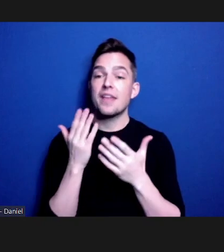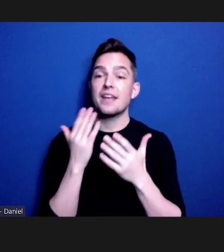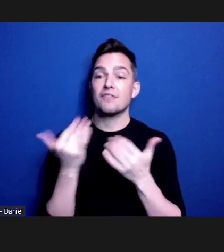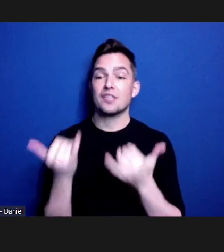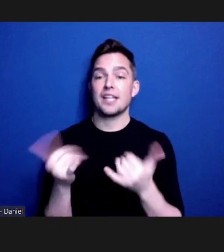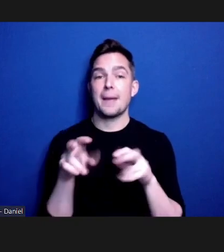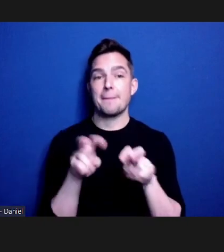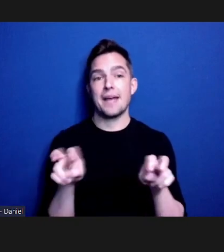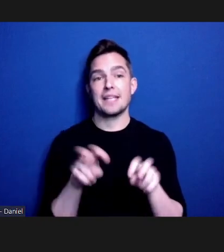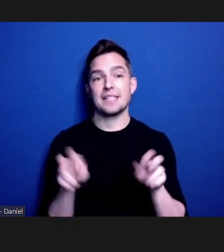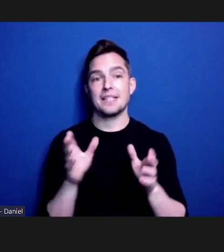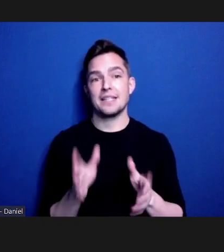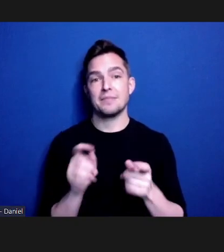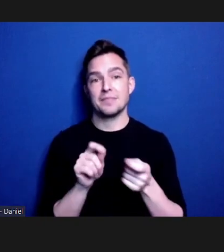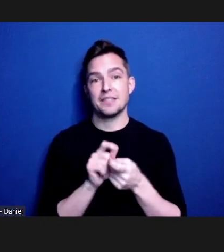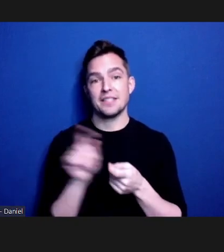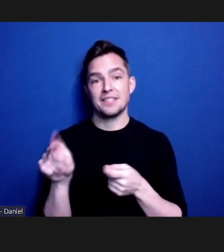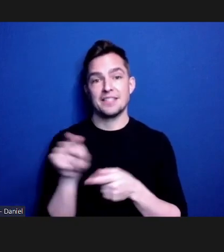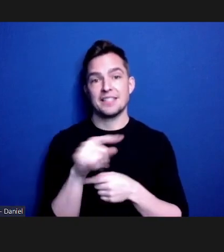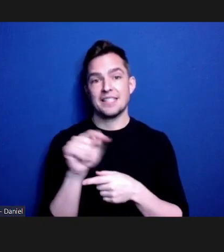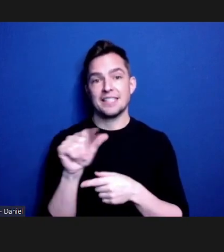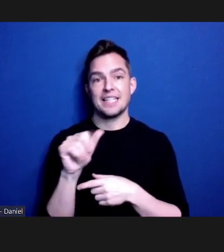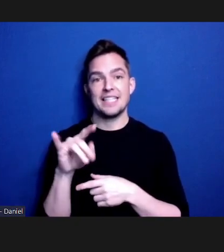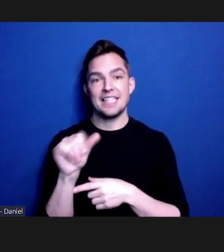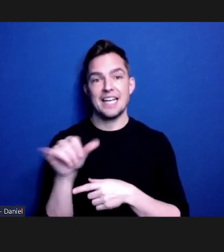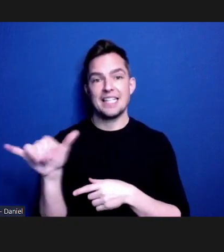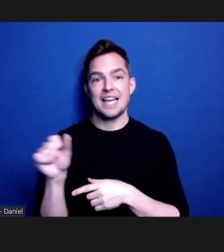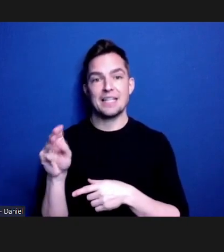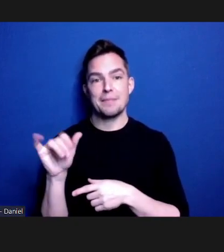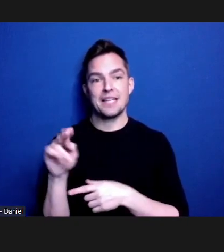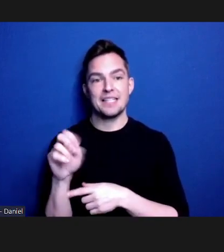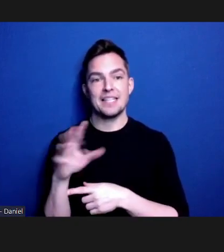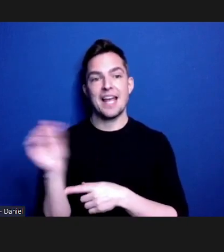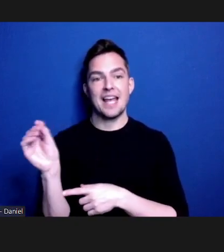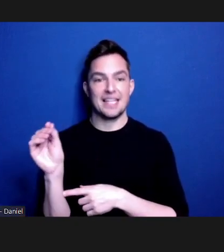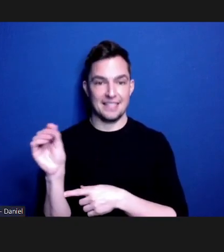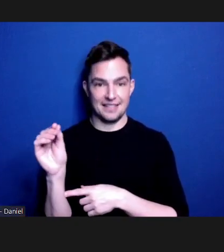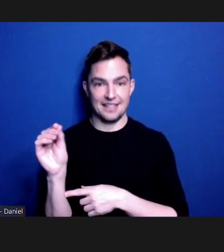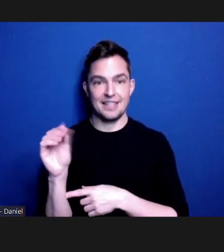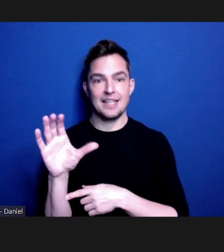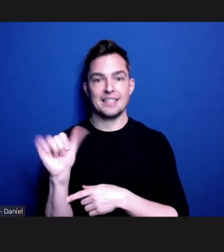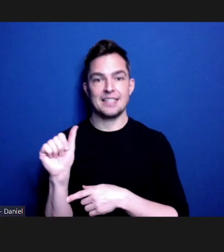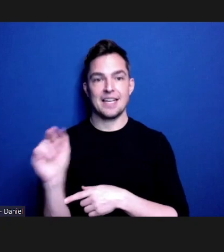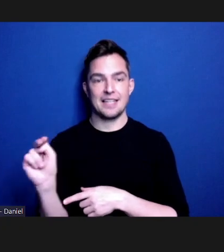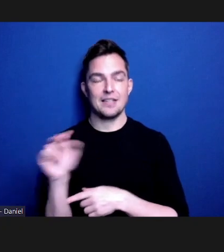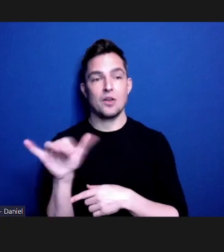panellists. In particular, thank you to Tanitiã, Yasmine, and Ciann. I'd also like to thank...